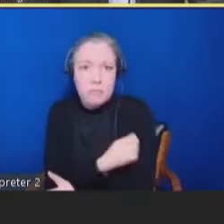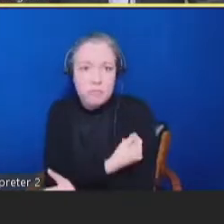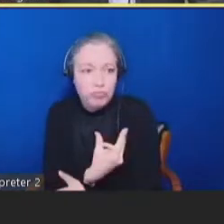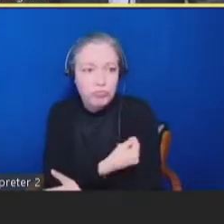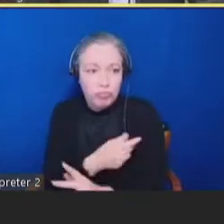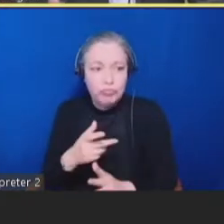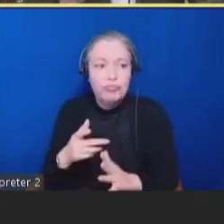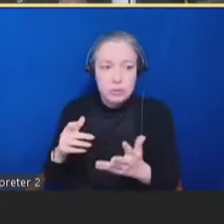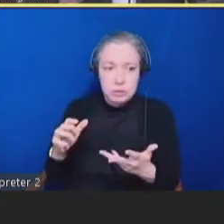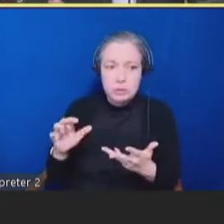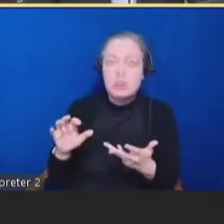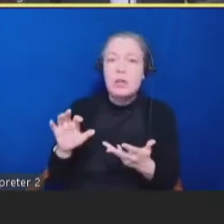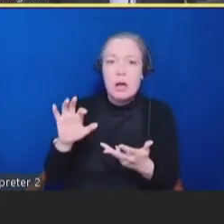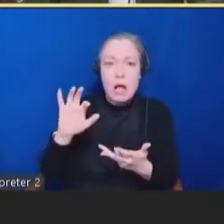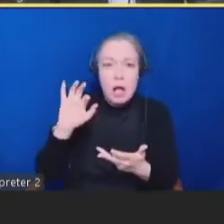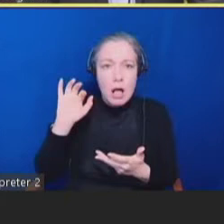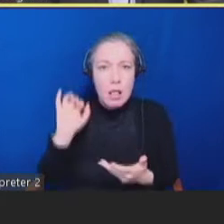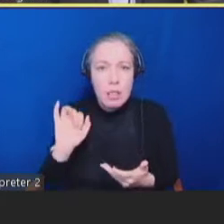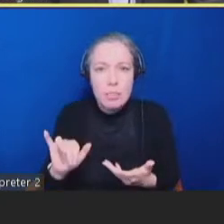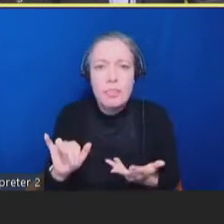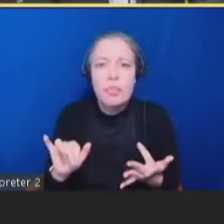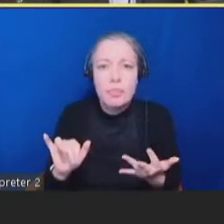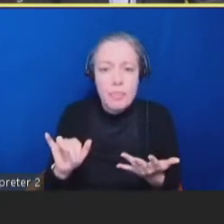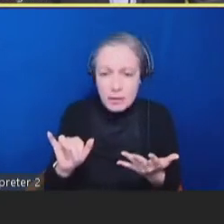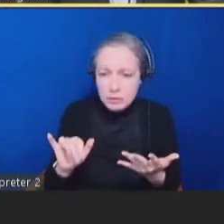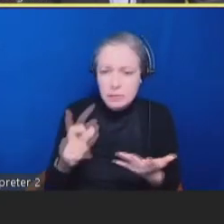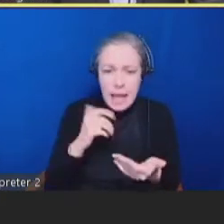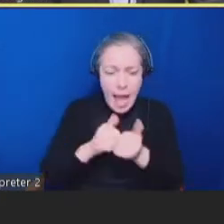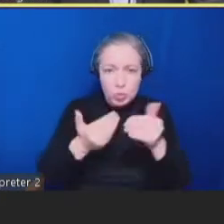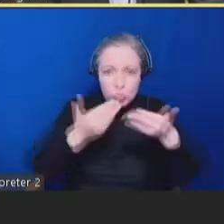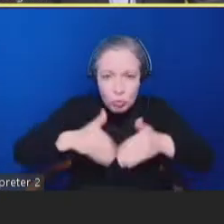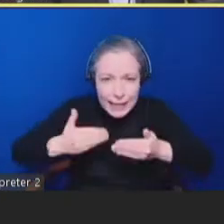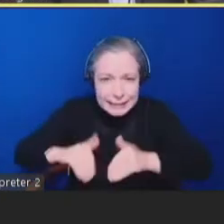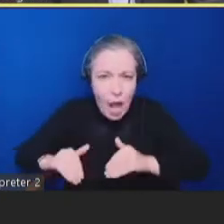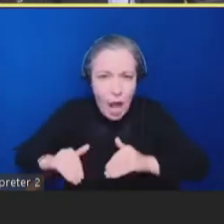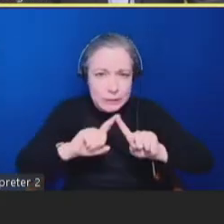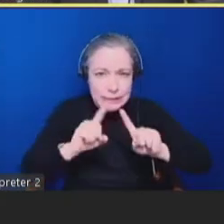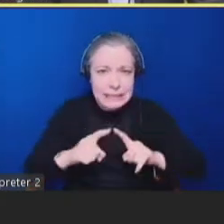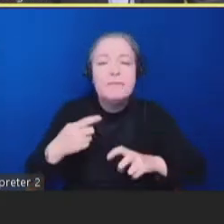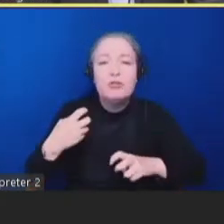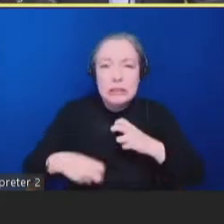forward and building down the -- breaking down those issues that really impact the ecosystem.